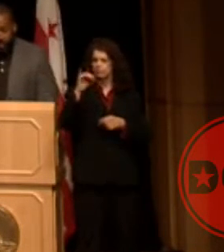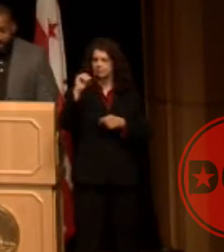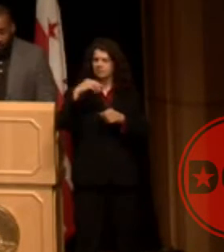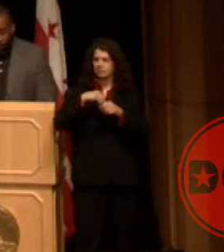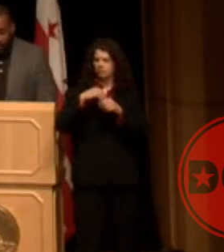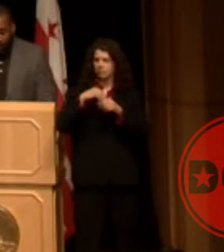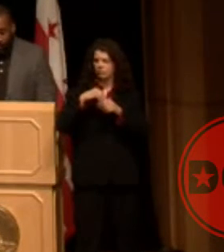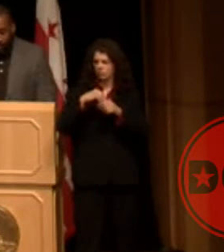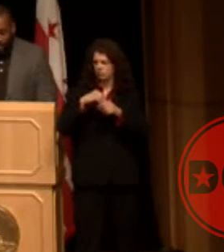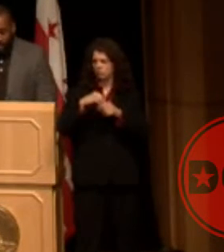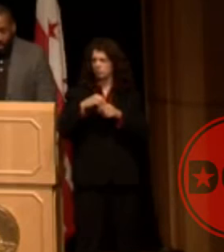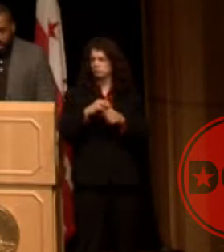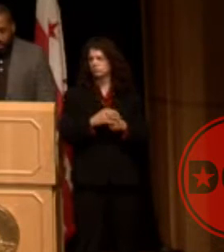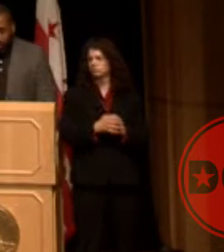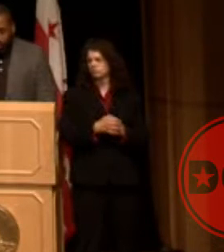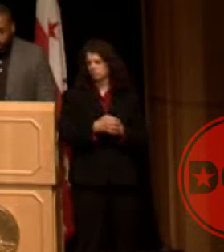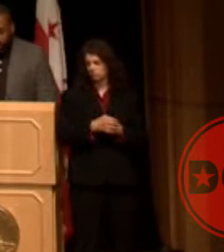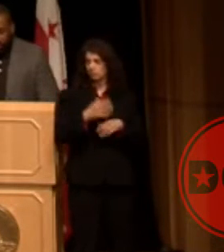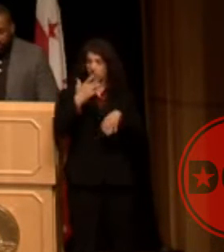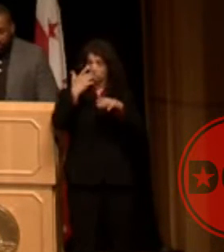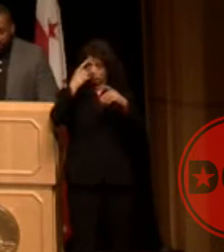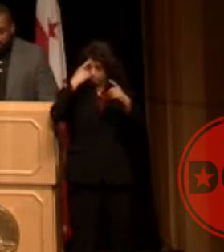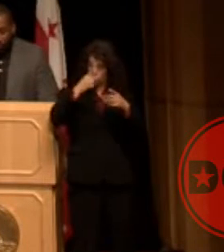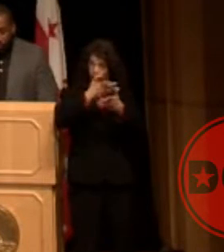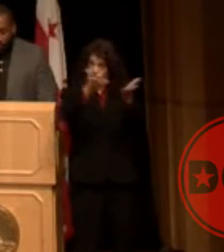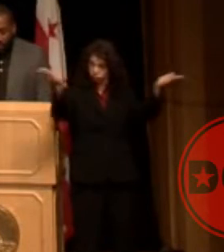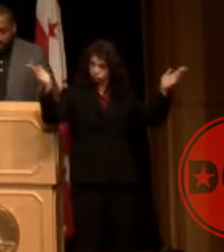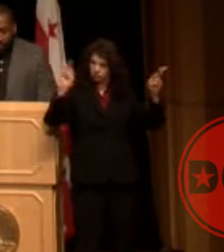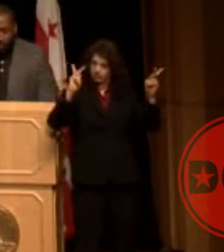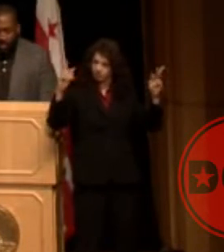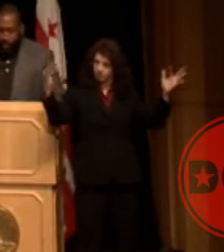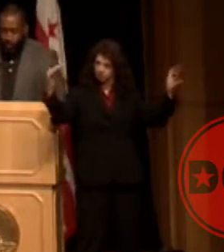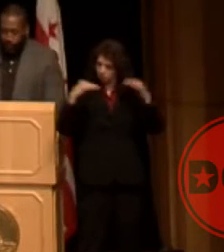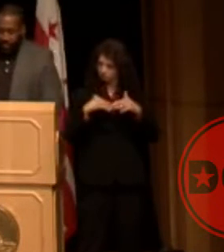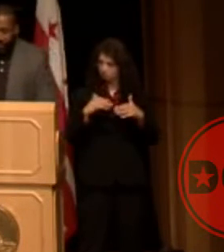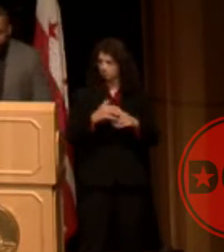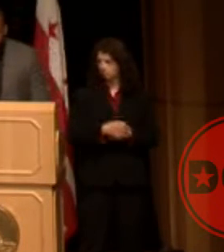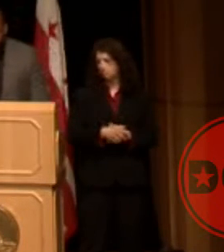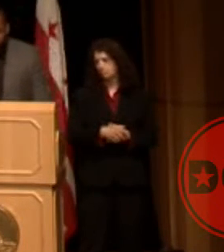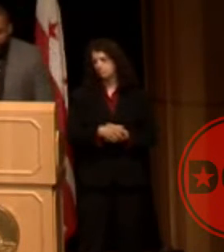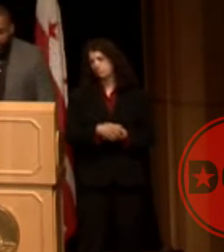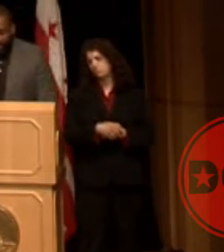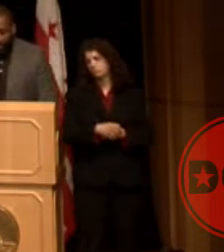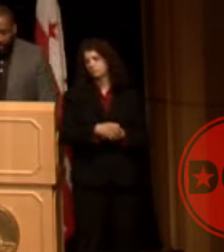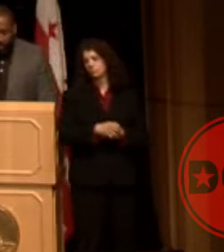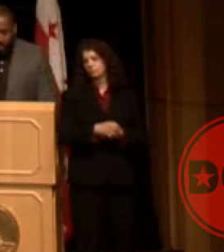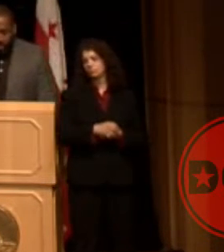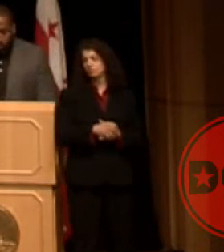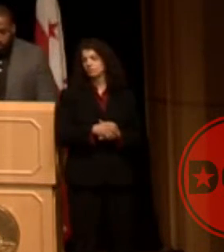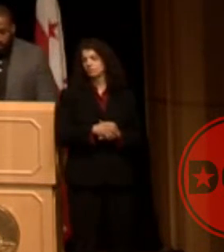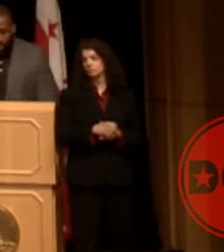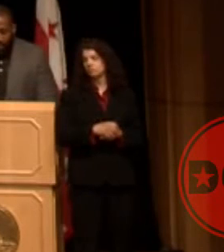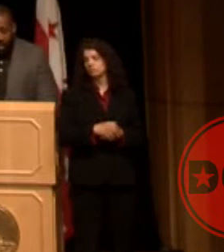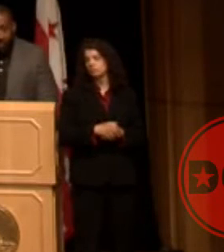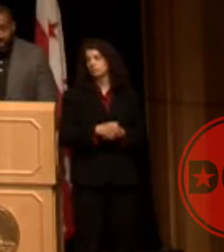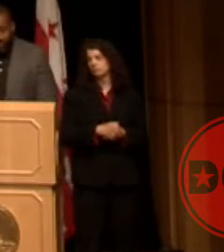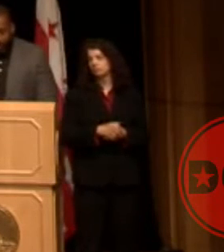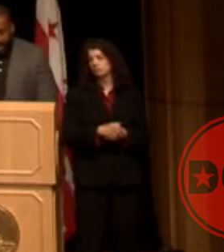THE COMMUNITY. OTHER IMPROVEMENTS INCLUDE MULTI-PURPOSE FIELD RENOVATIONS, NEW PLAYGROUNDS AND A SPLASH